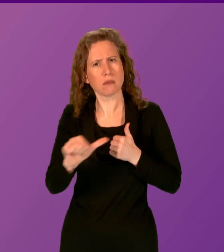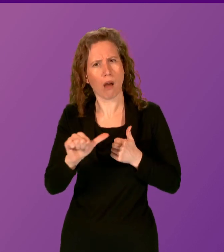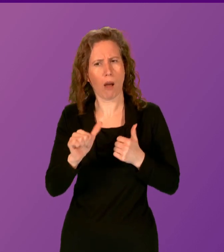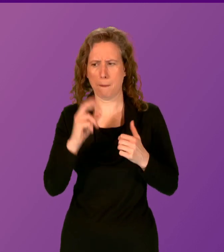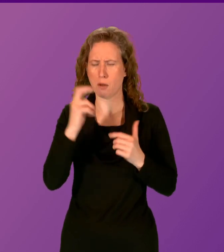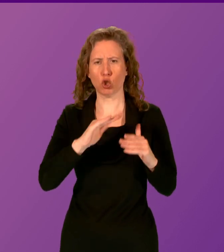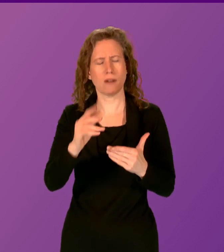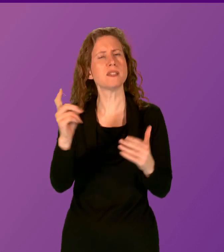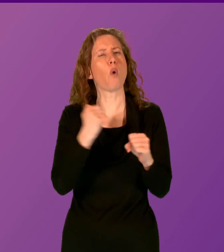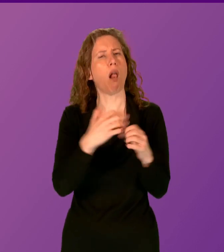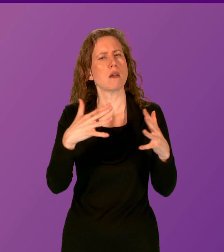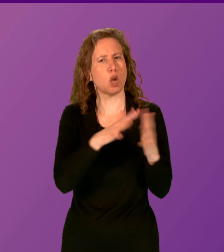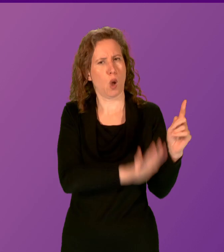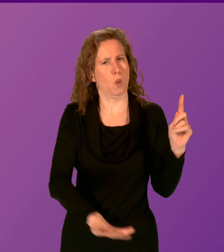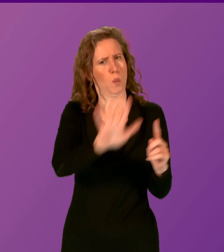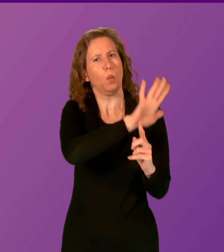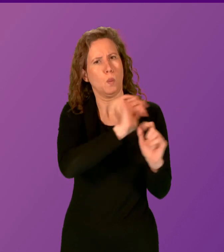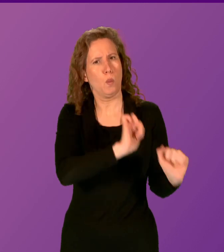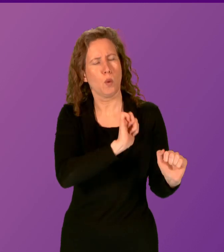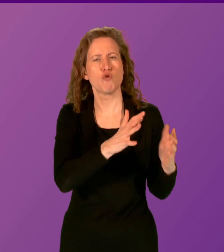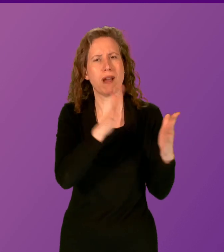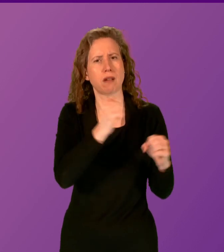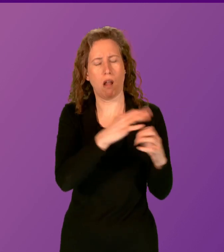Does the First Minister welcome the bus franchise for greater Glasgow?